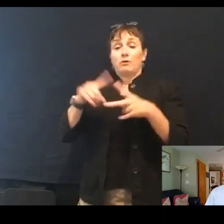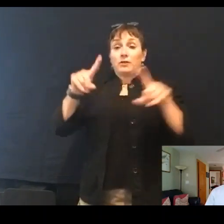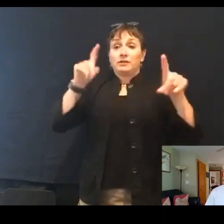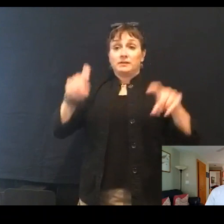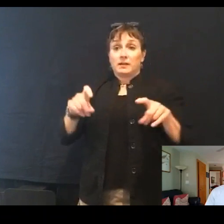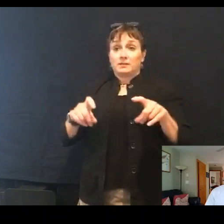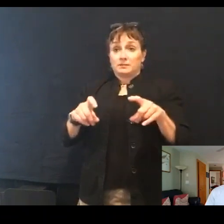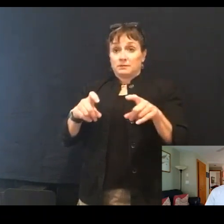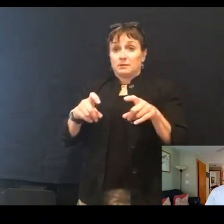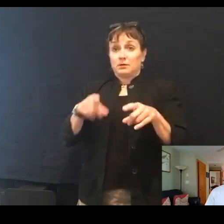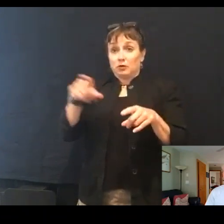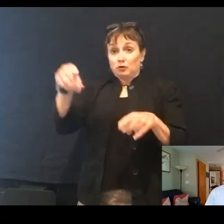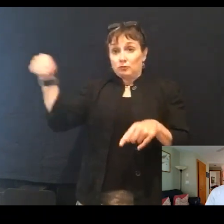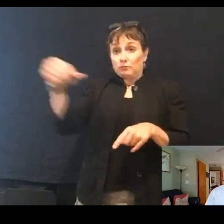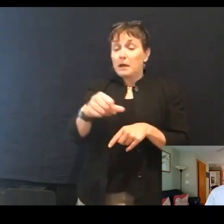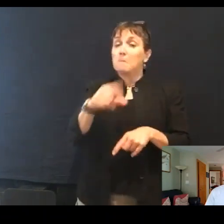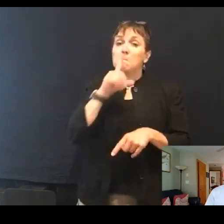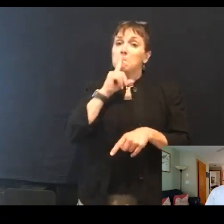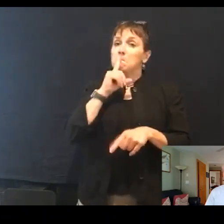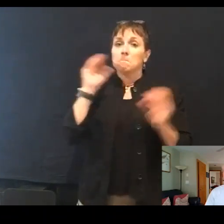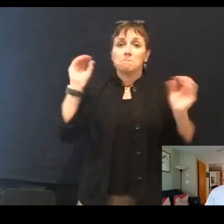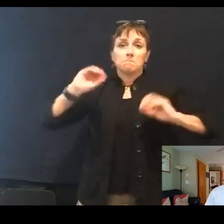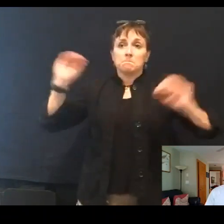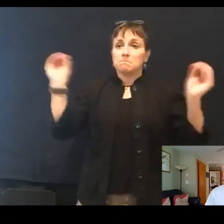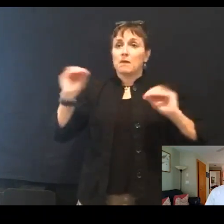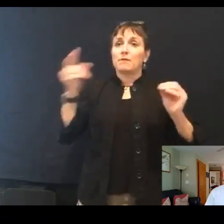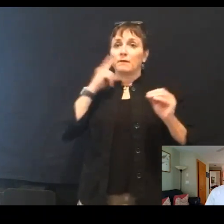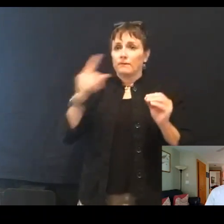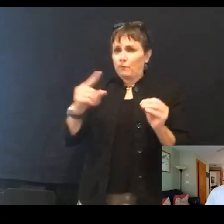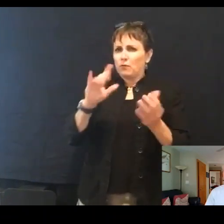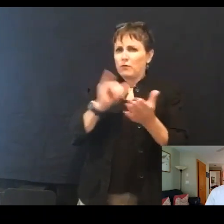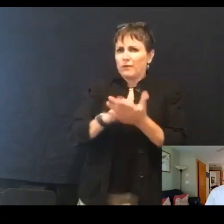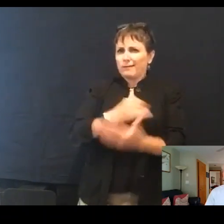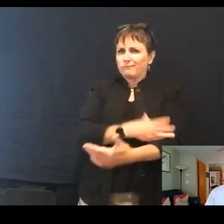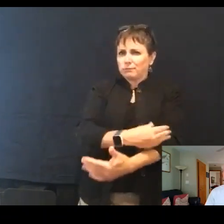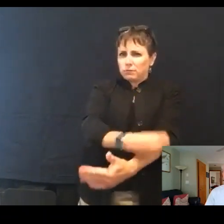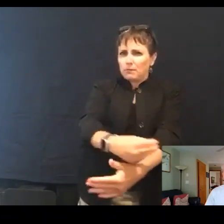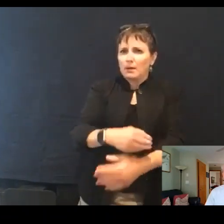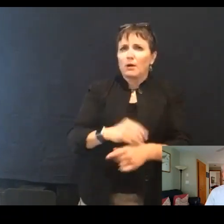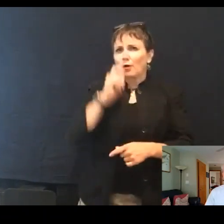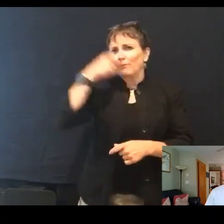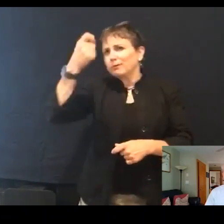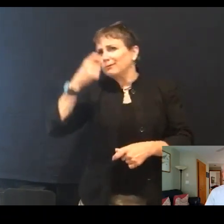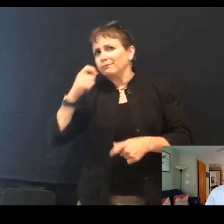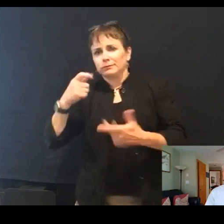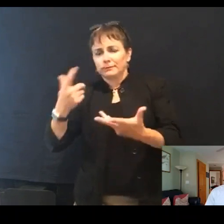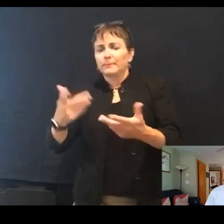to be charging you for the actual genetic task panel, which is a very expensive test,